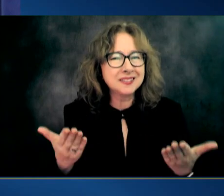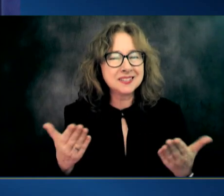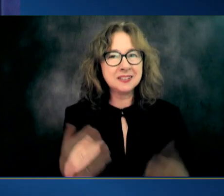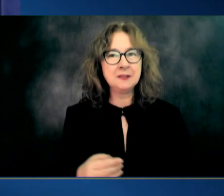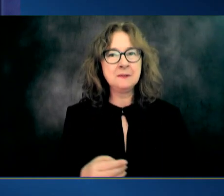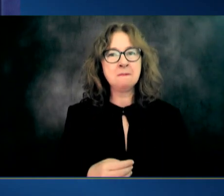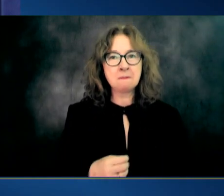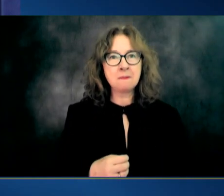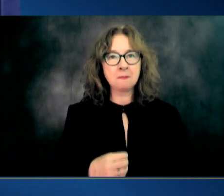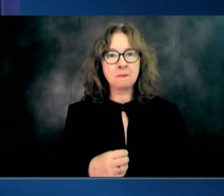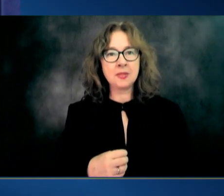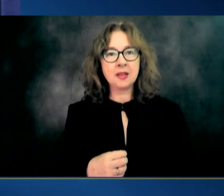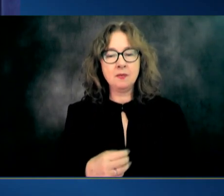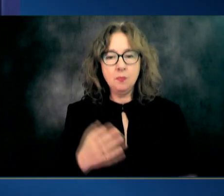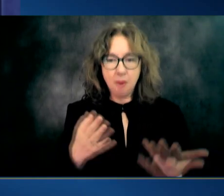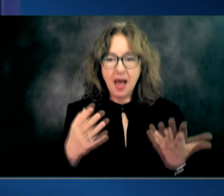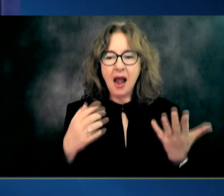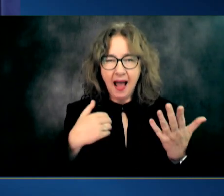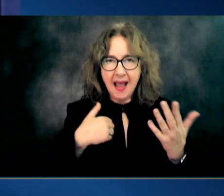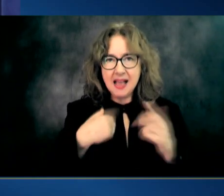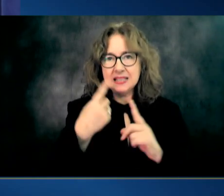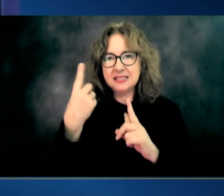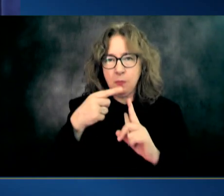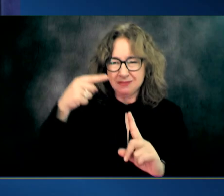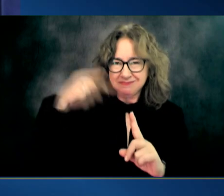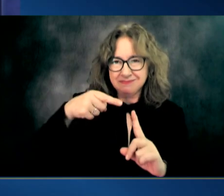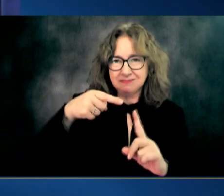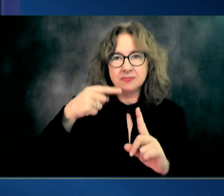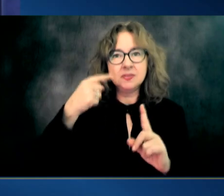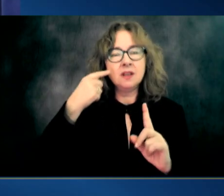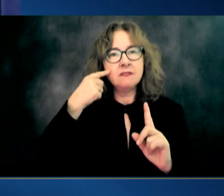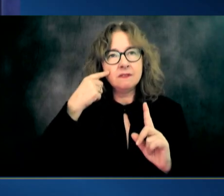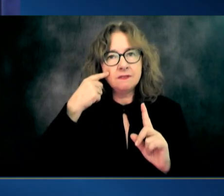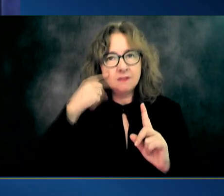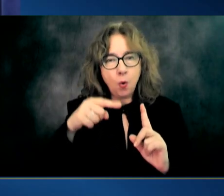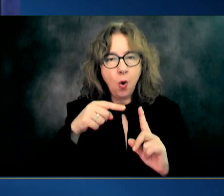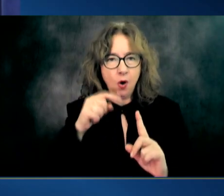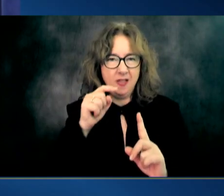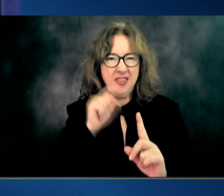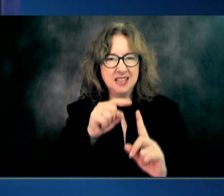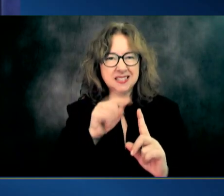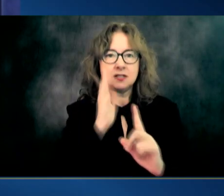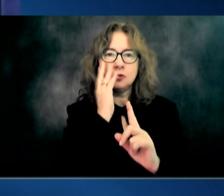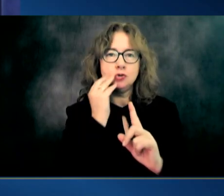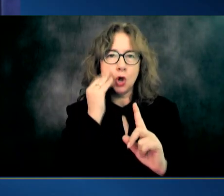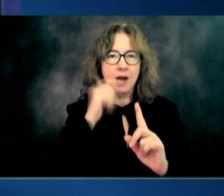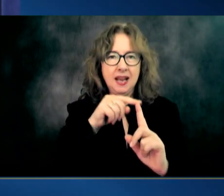I -- but I had someone specifically for this journey of my trescence